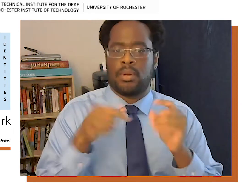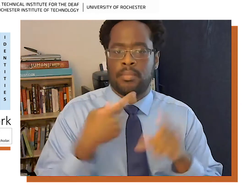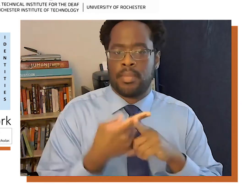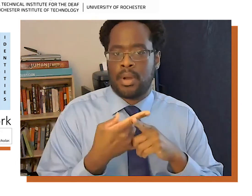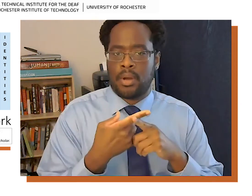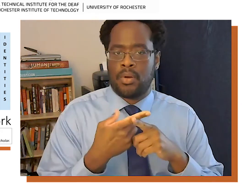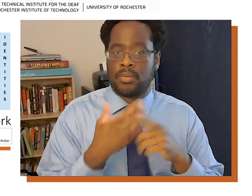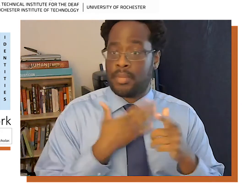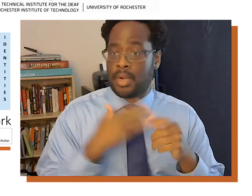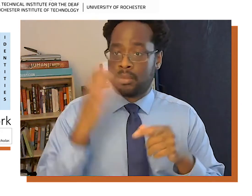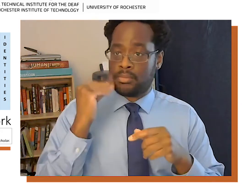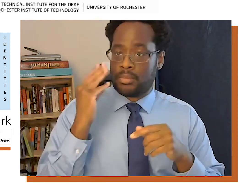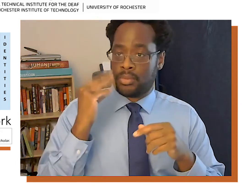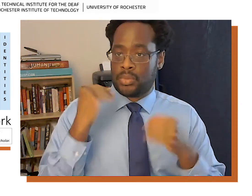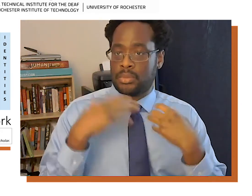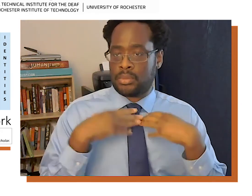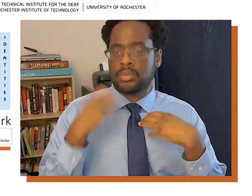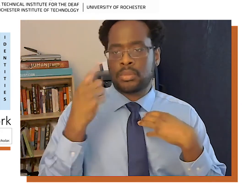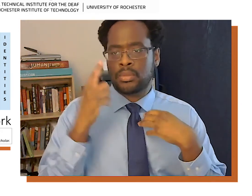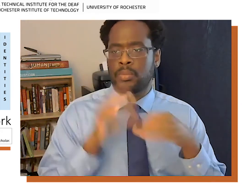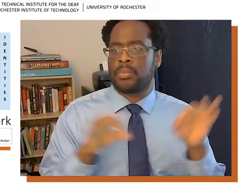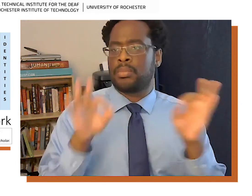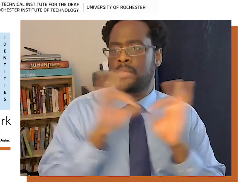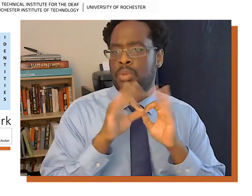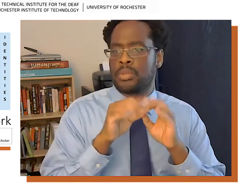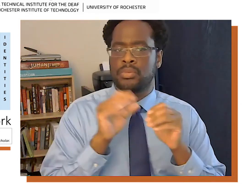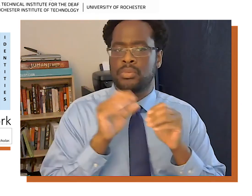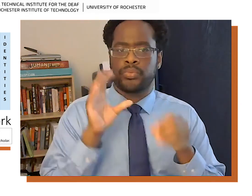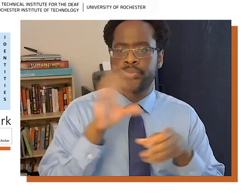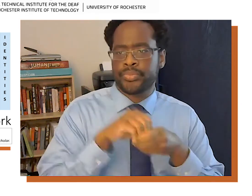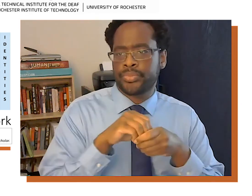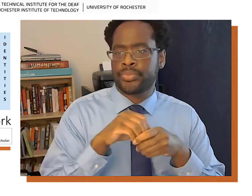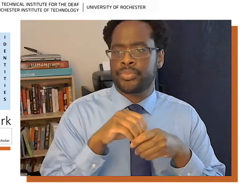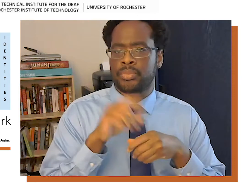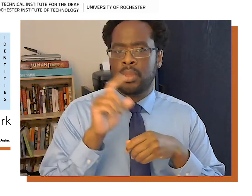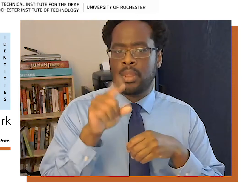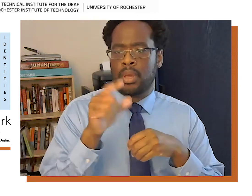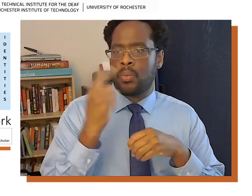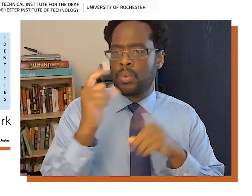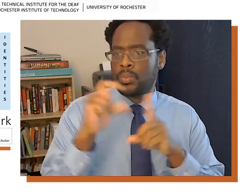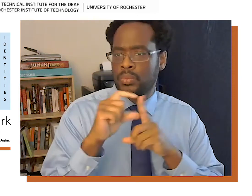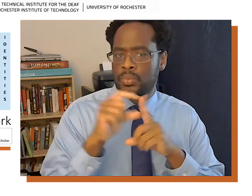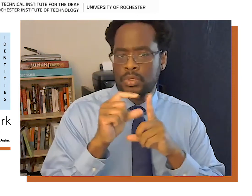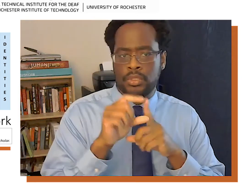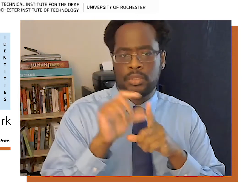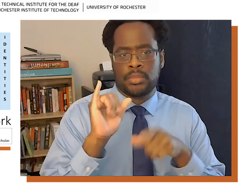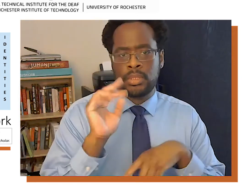so now I'll be talking first about my experience, which, most importantly, I would say,